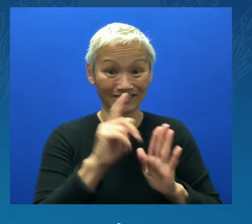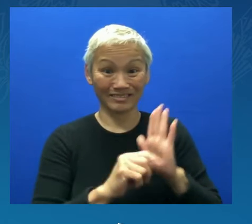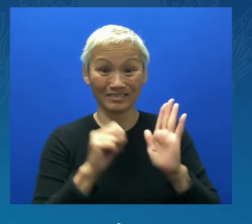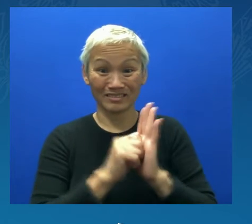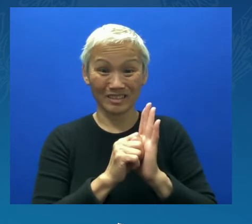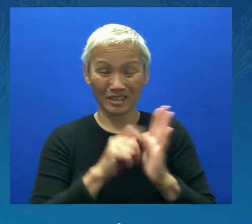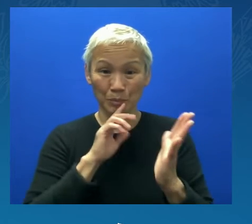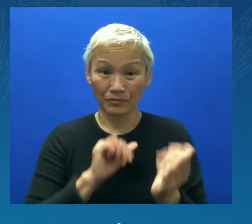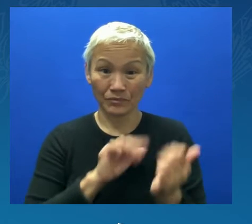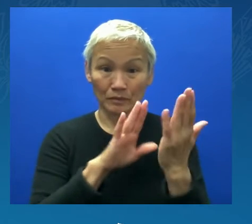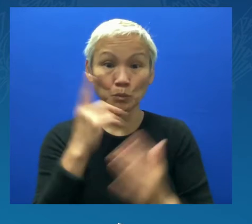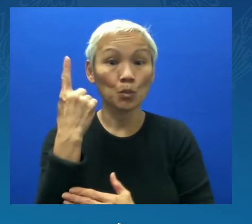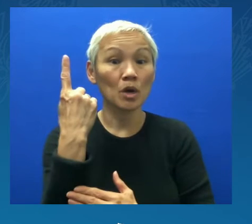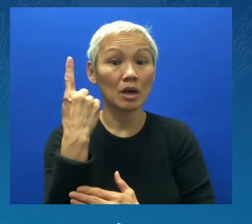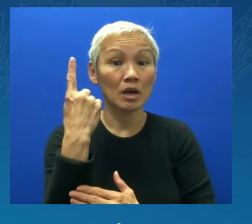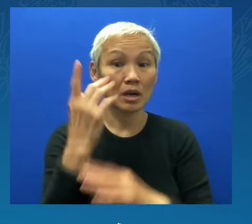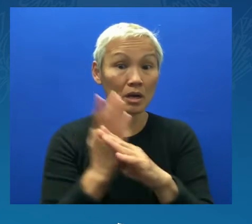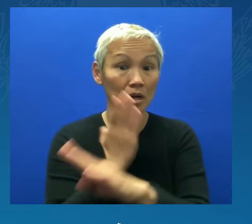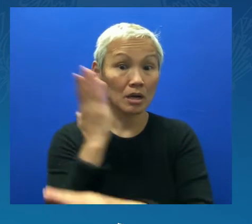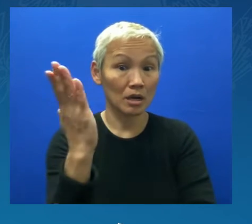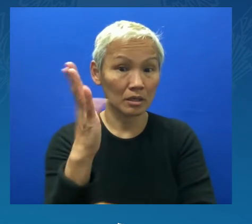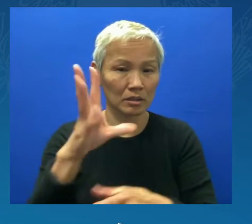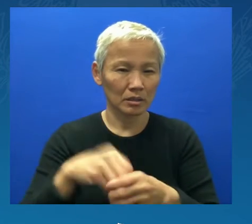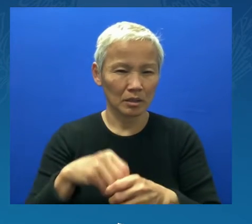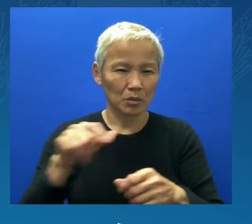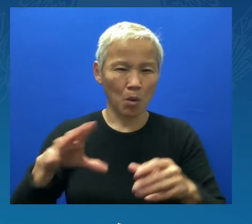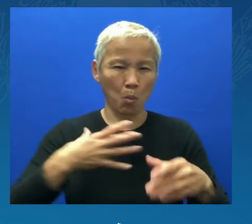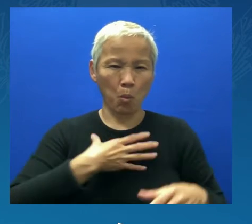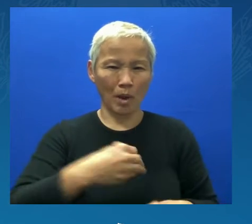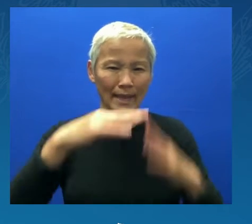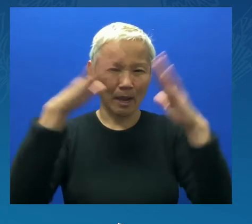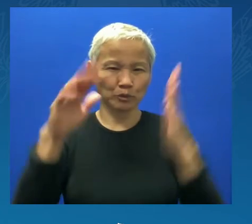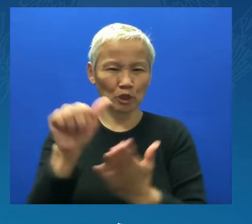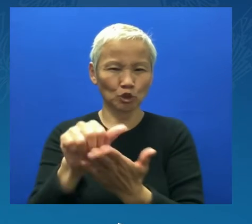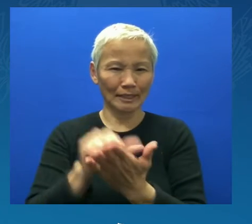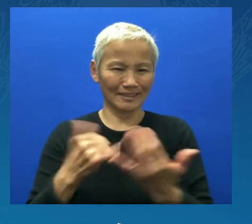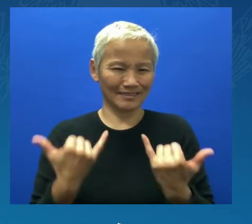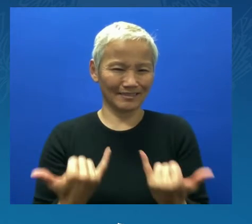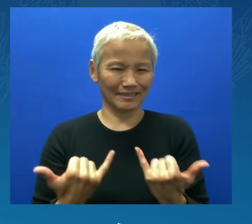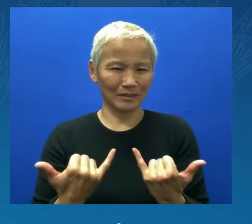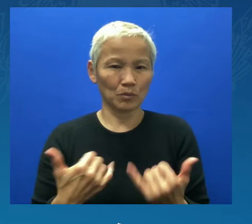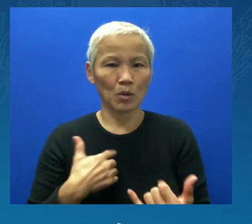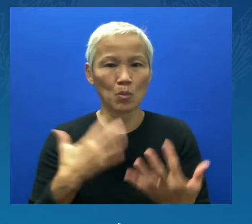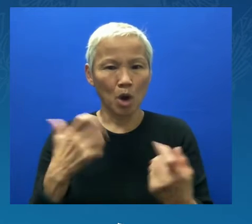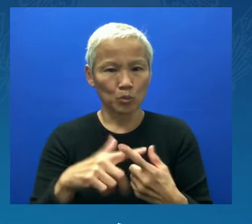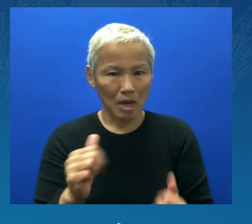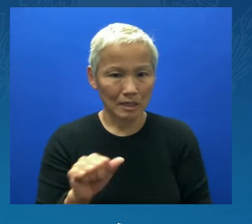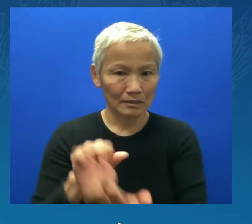now in the White House -- is to address one piece of this, which is the racial bias piece of it,